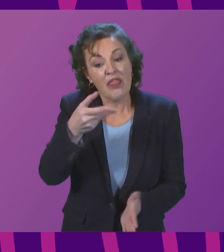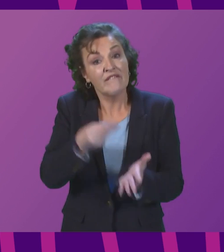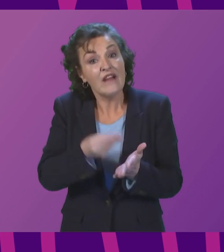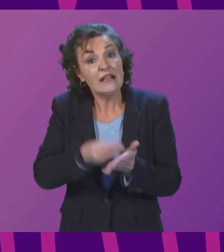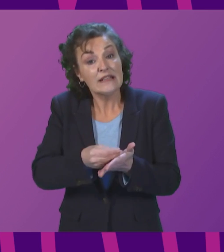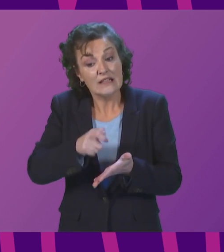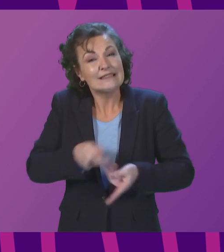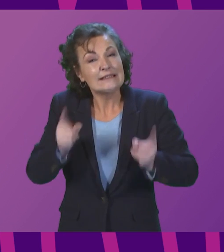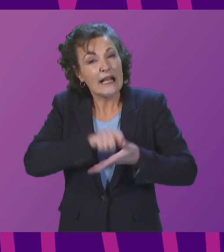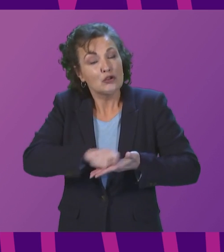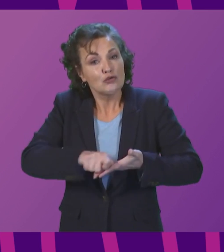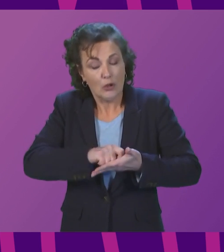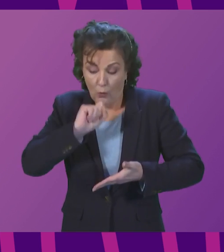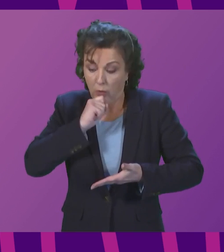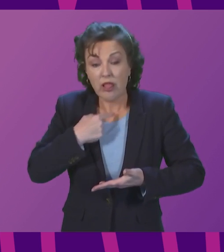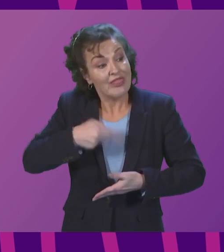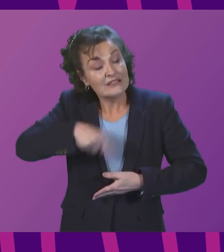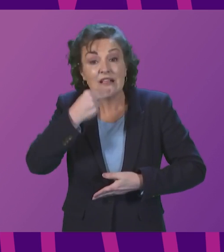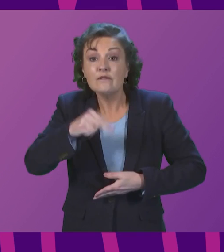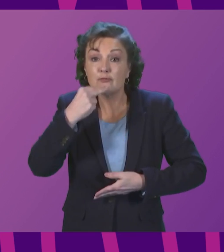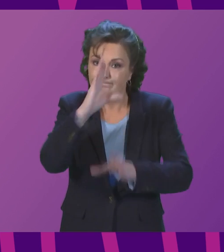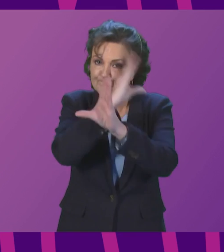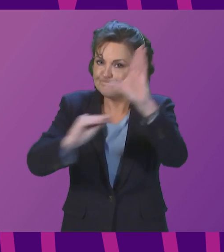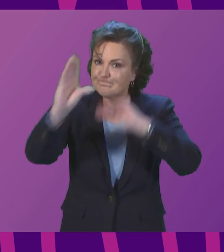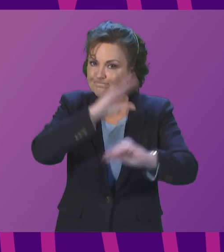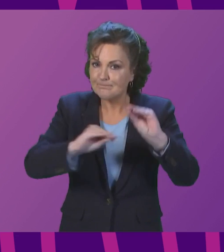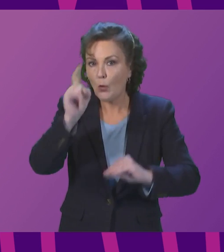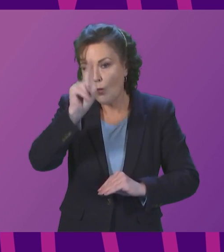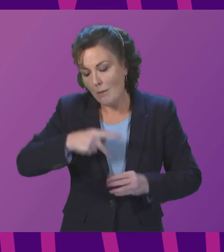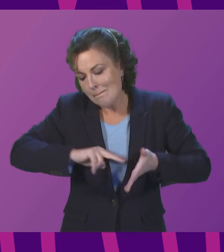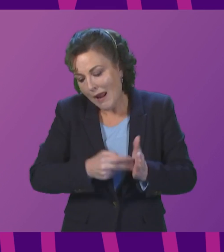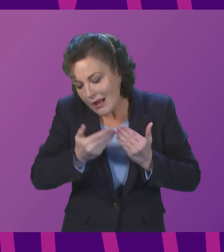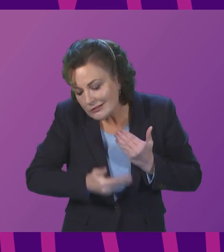set out further plans to help those who are struggling with the rising cost of energy,